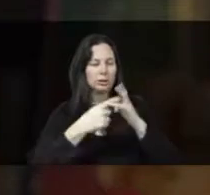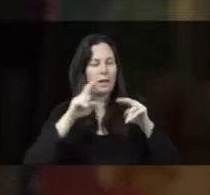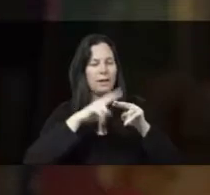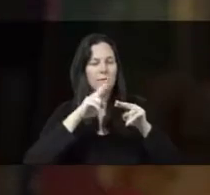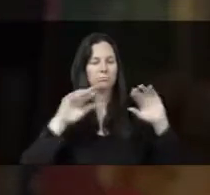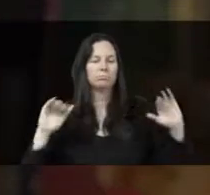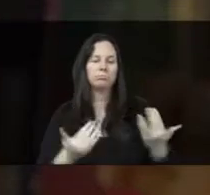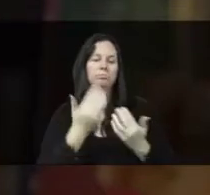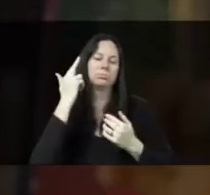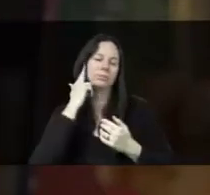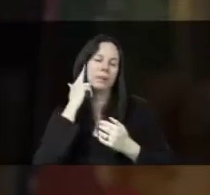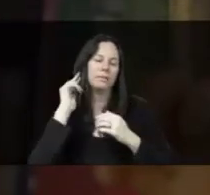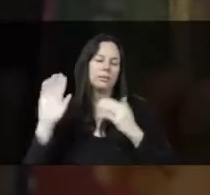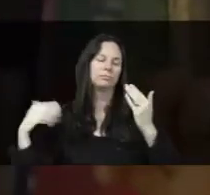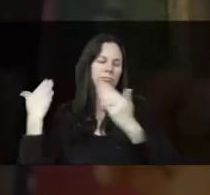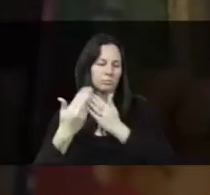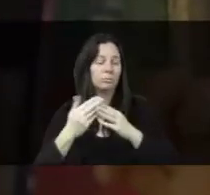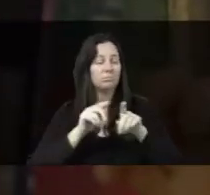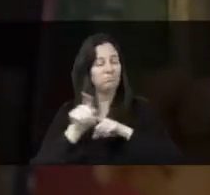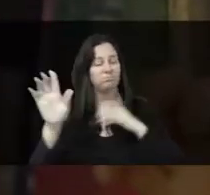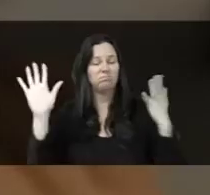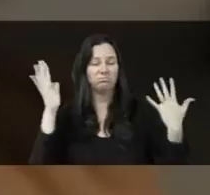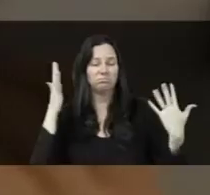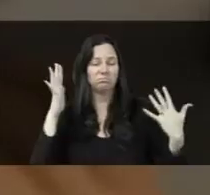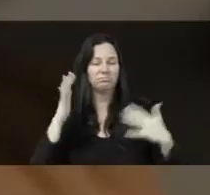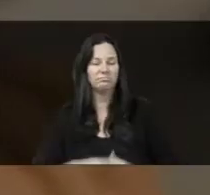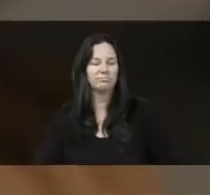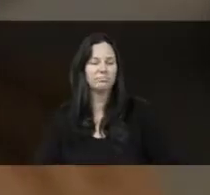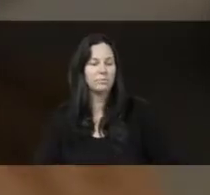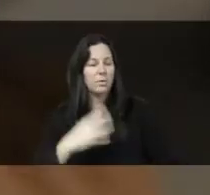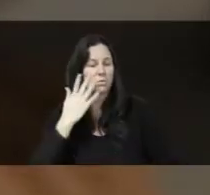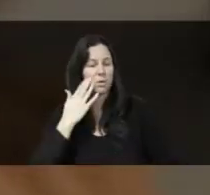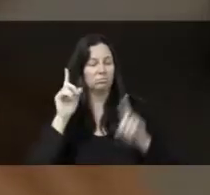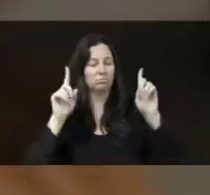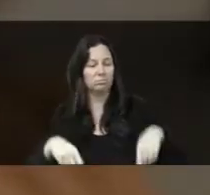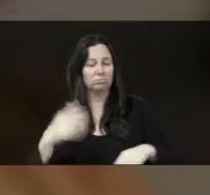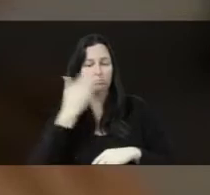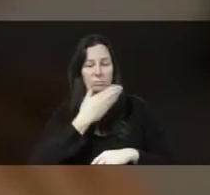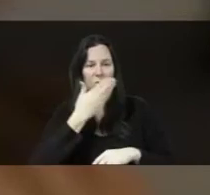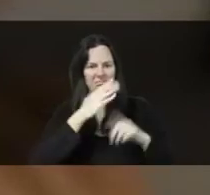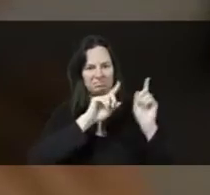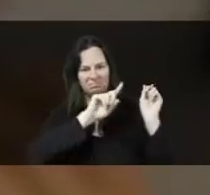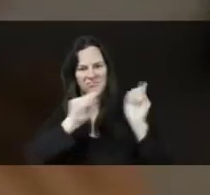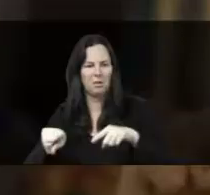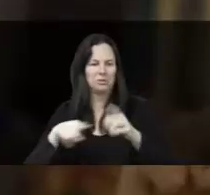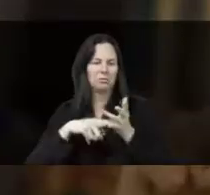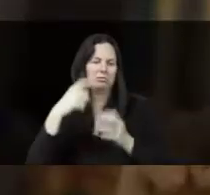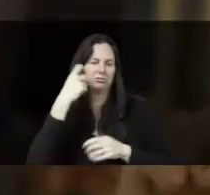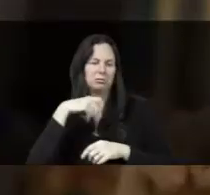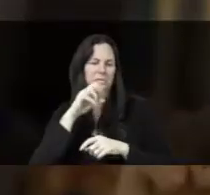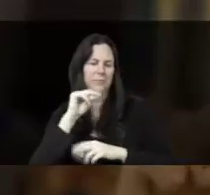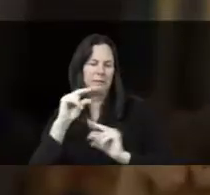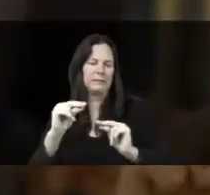Geoff's been deaf since birth and learned to communicate using sign language. But when he started school, he was forced to try and speak.